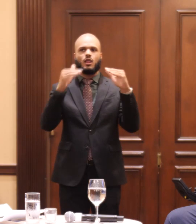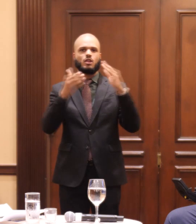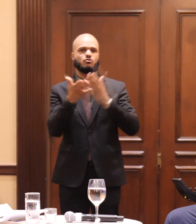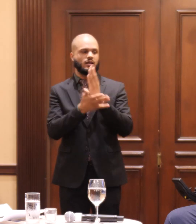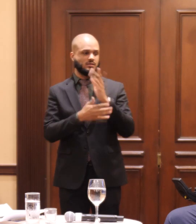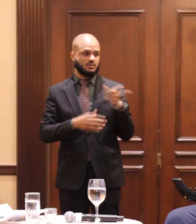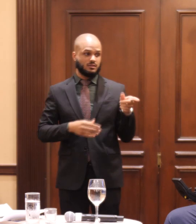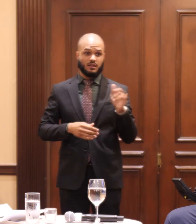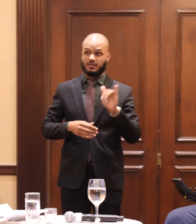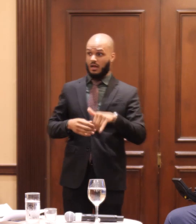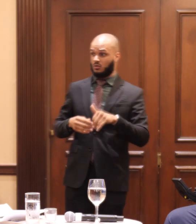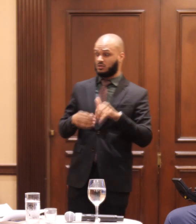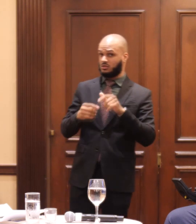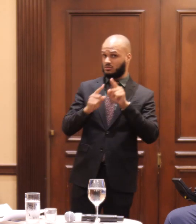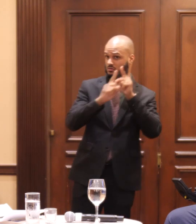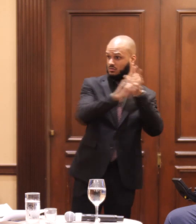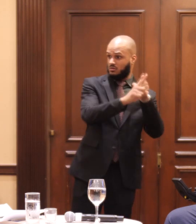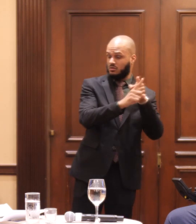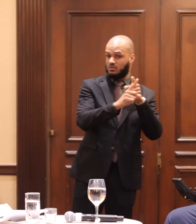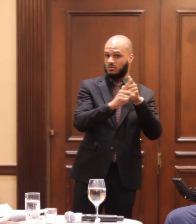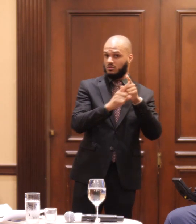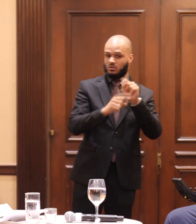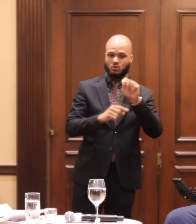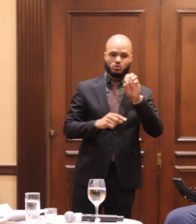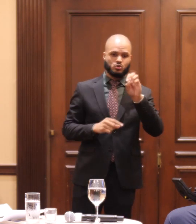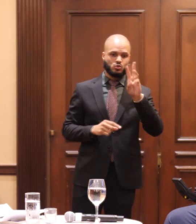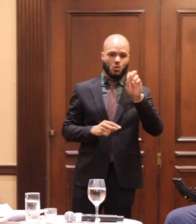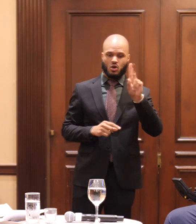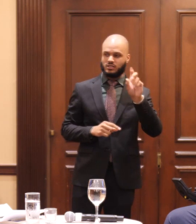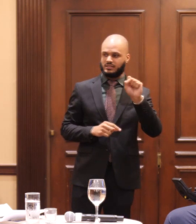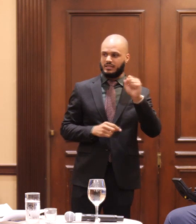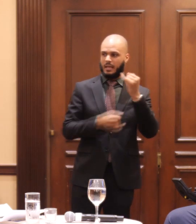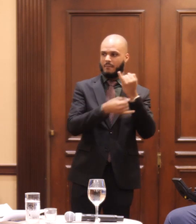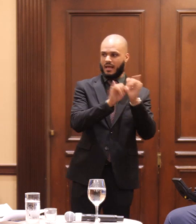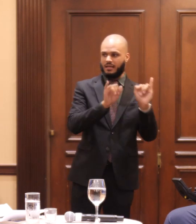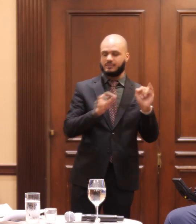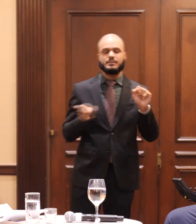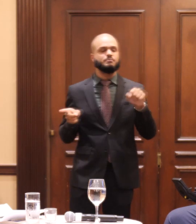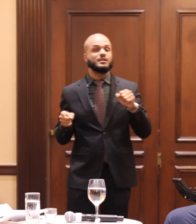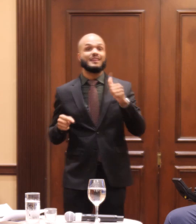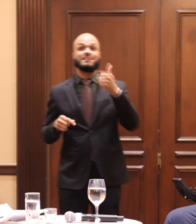of the Toward Independence? BURGDORF: well that's what it culminated in. The 10 topic areas produced 10